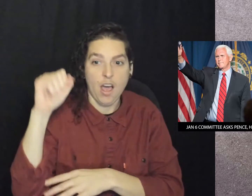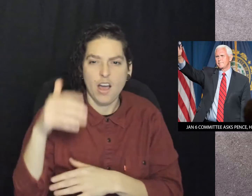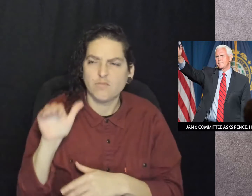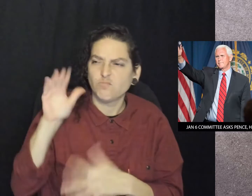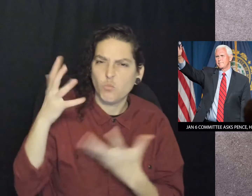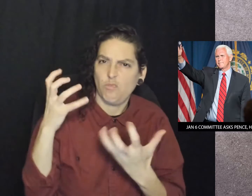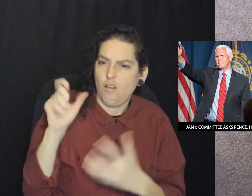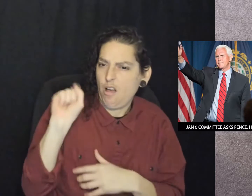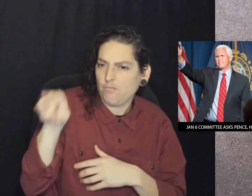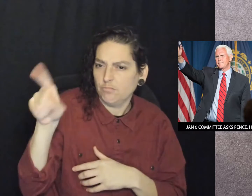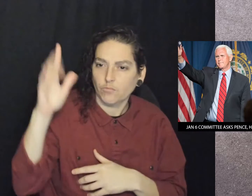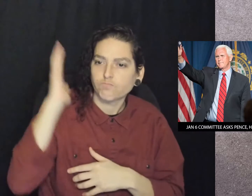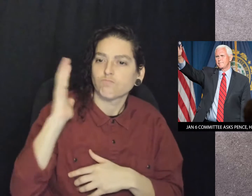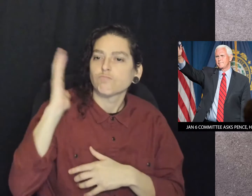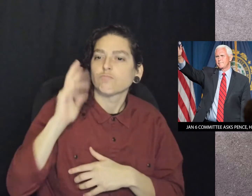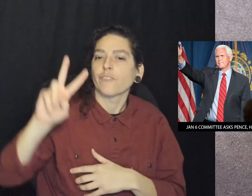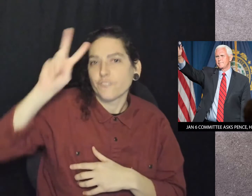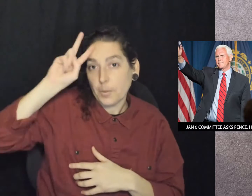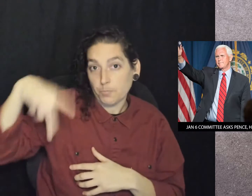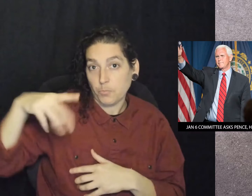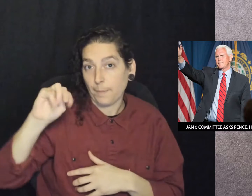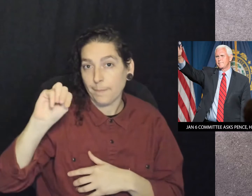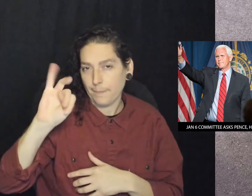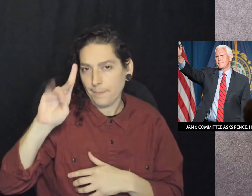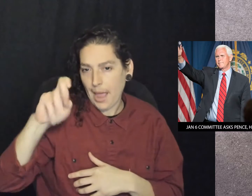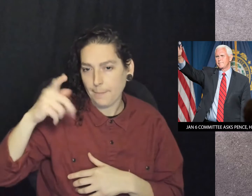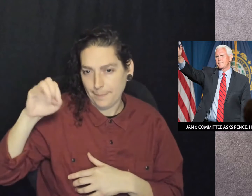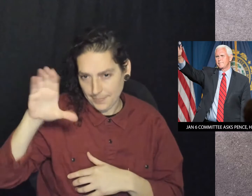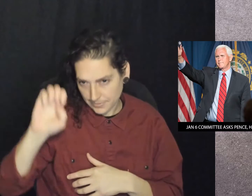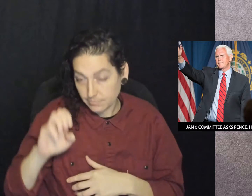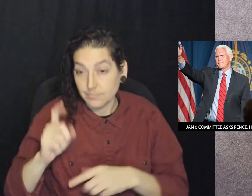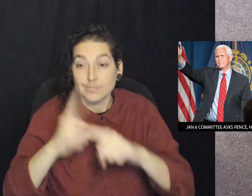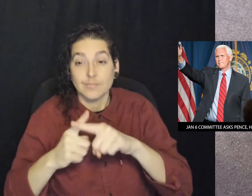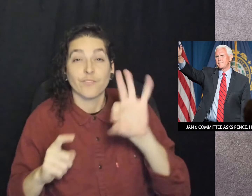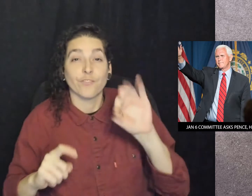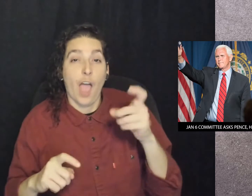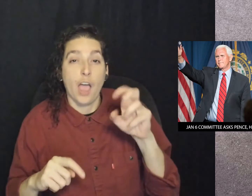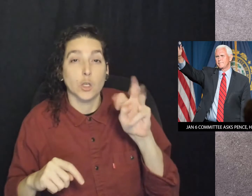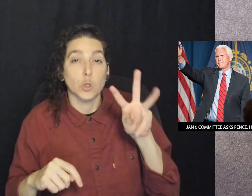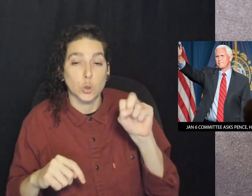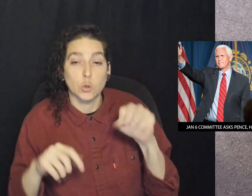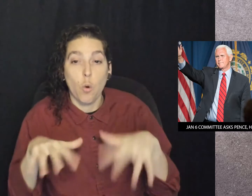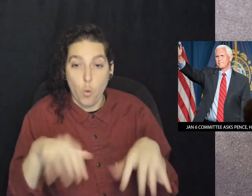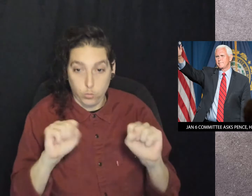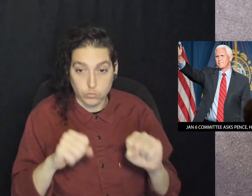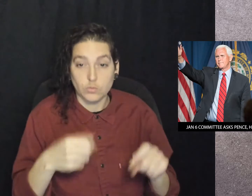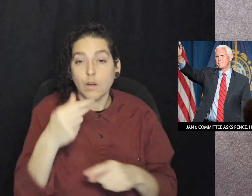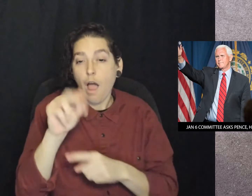the committee investigating January 6 Capitol riot is asking former Vice President Mike Pence